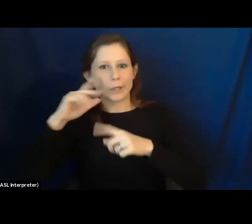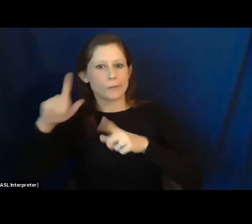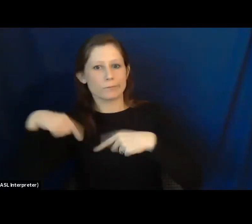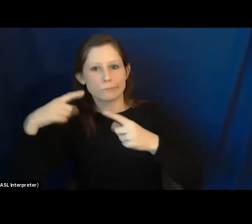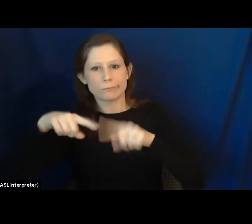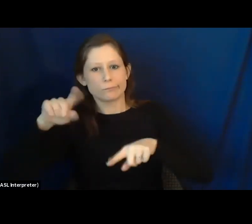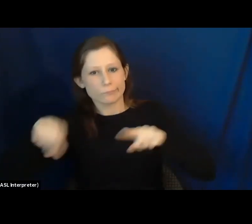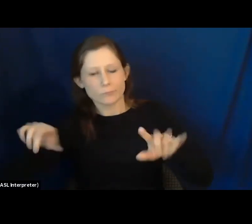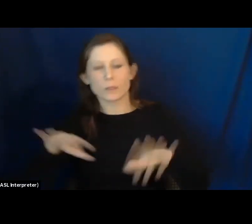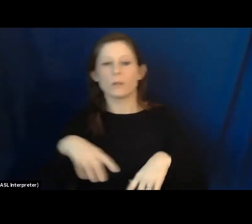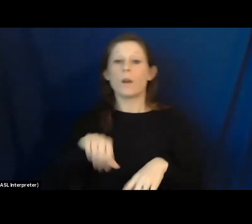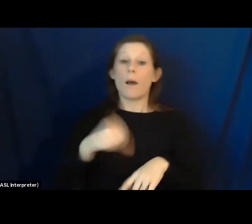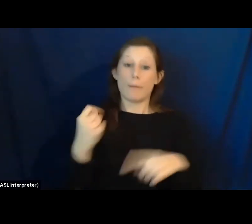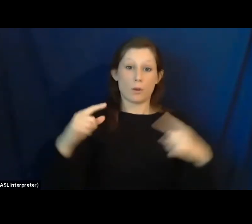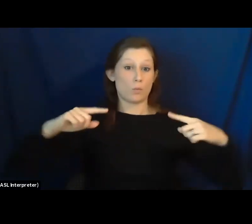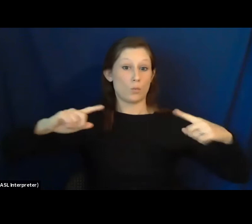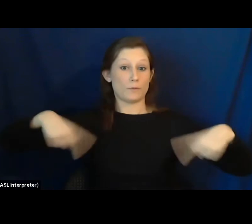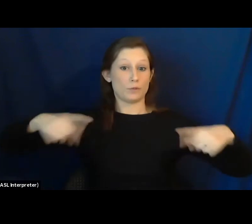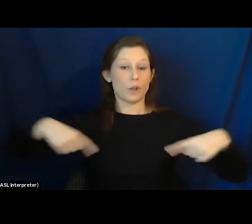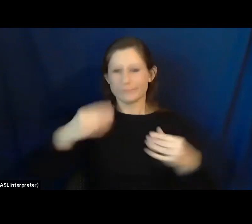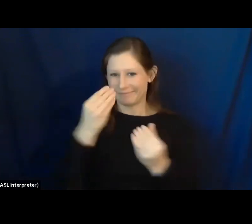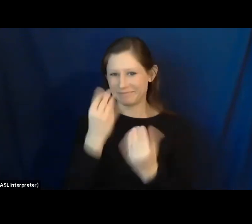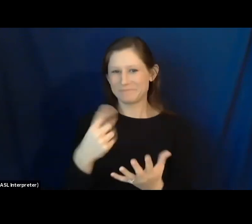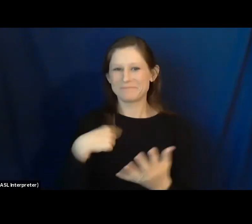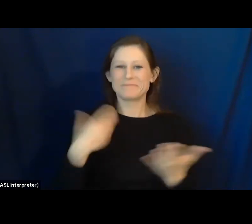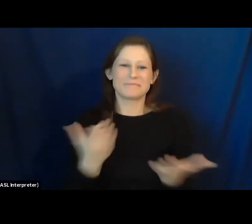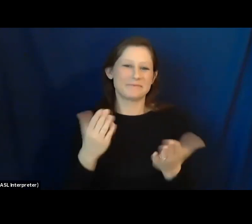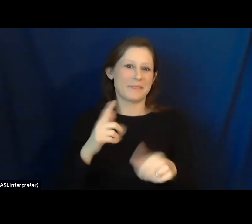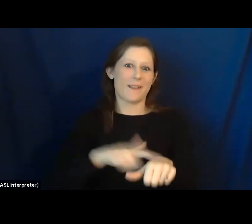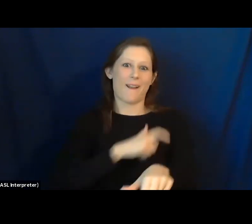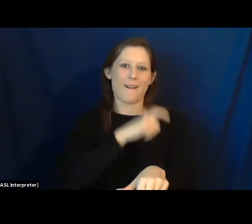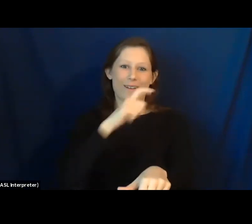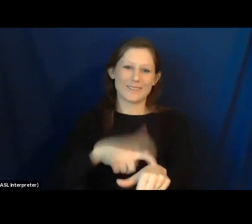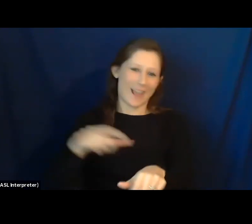something that like I said, I've been here for a very long time. And sometimes equipment